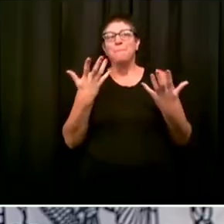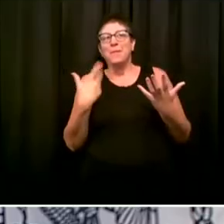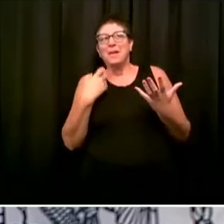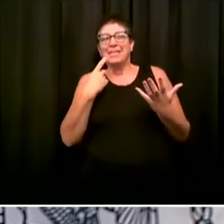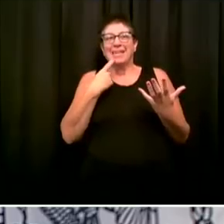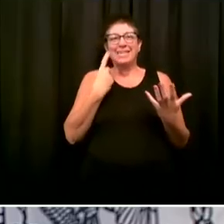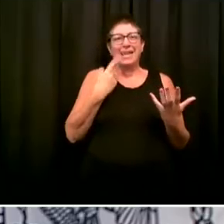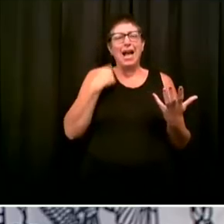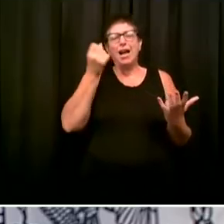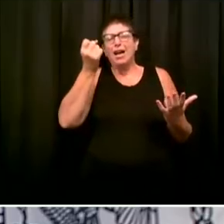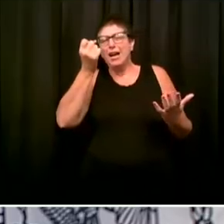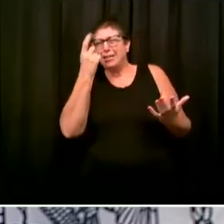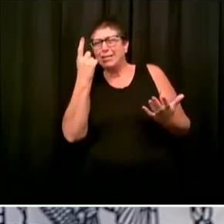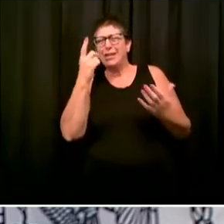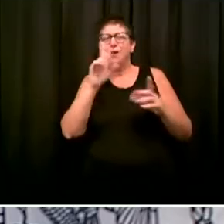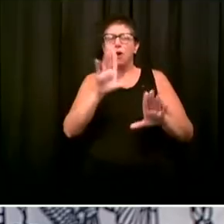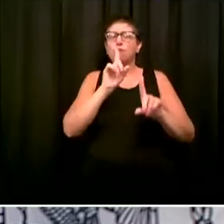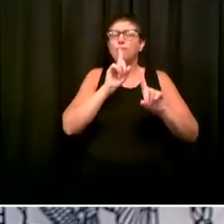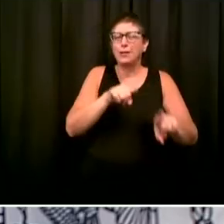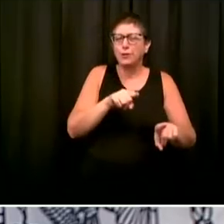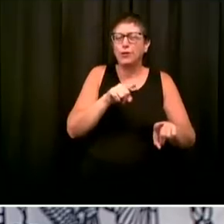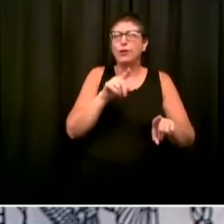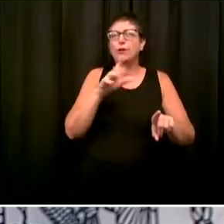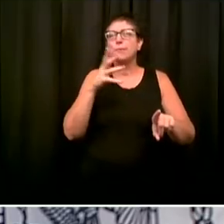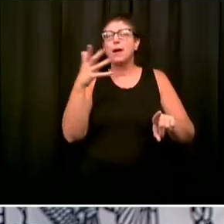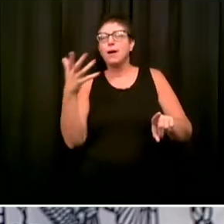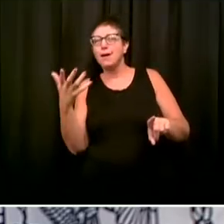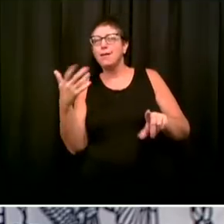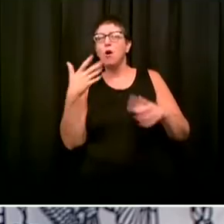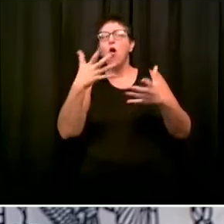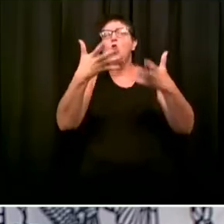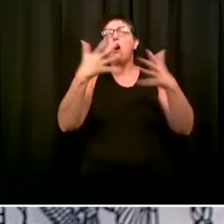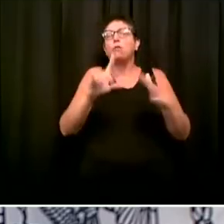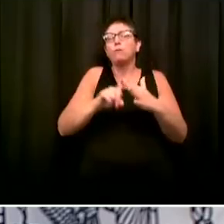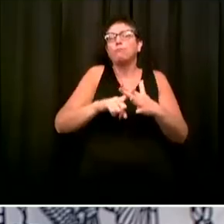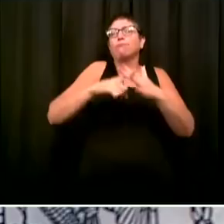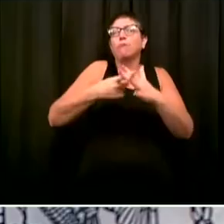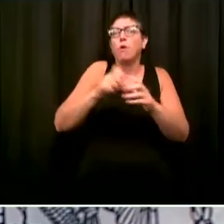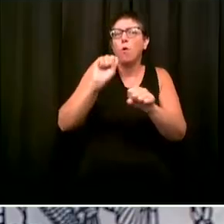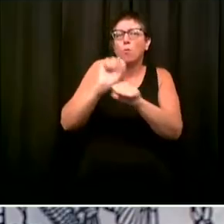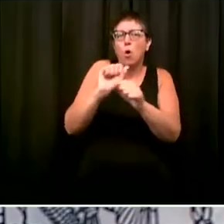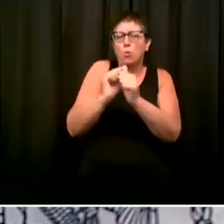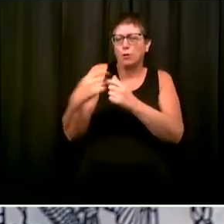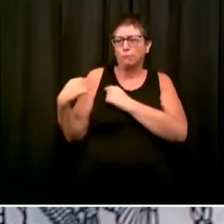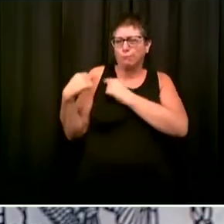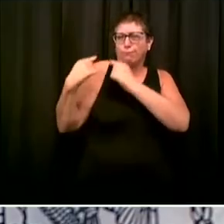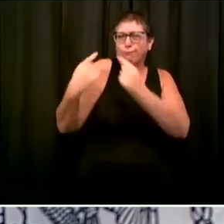I UNDERSTAND THAT